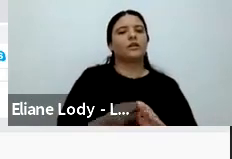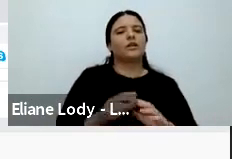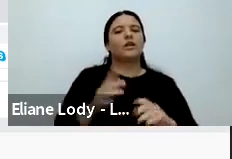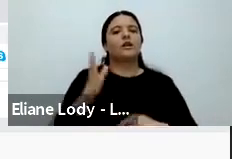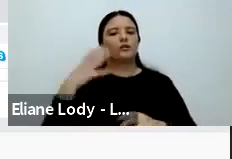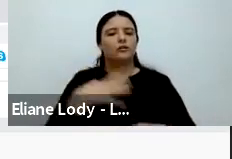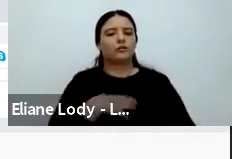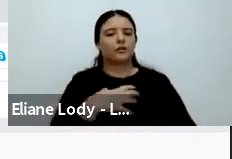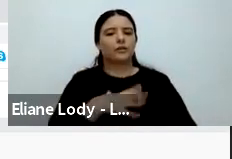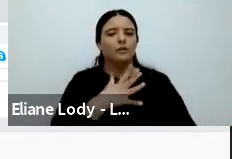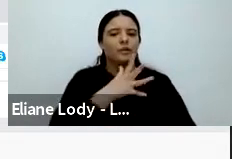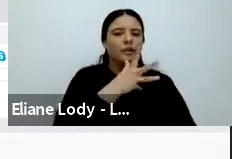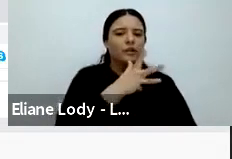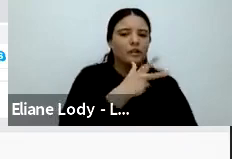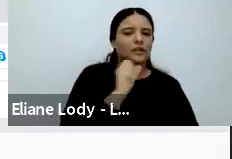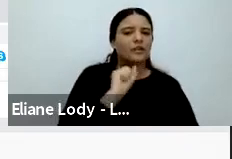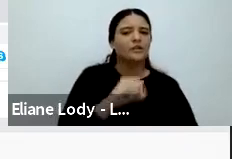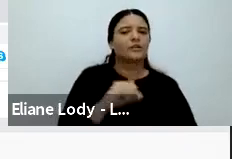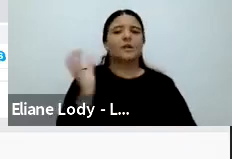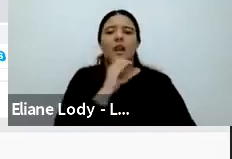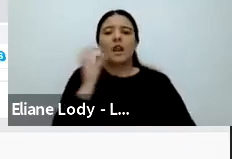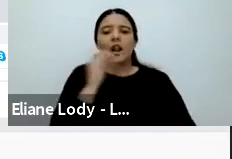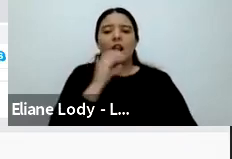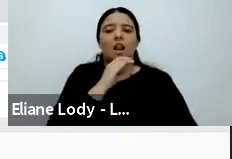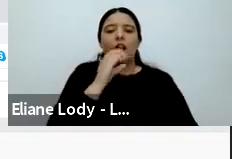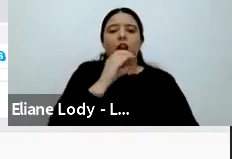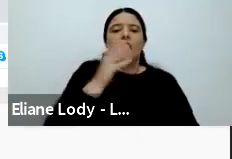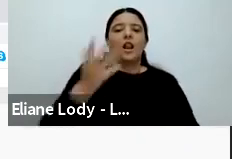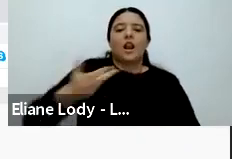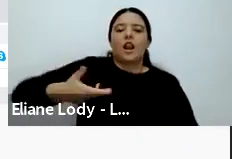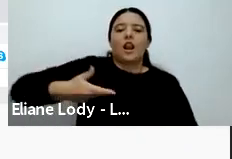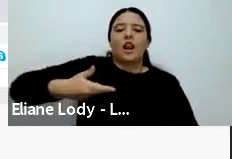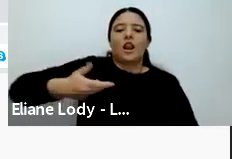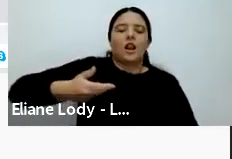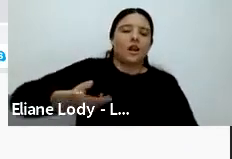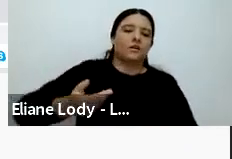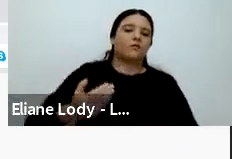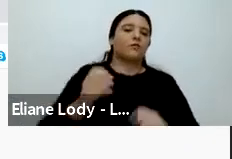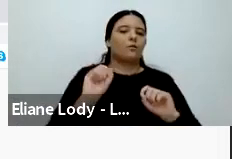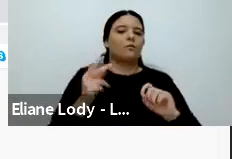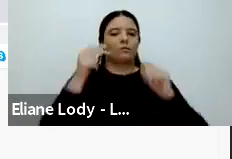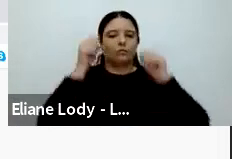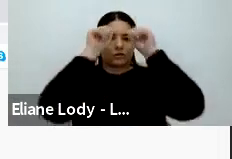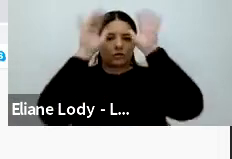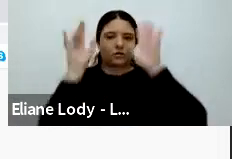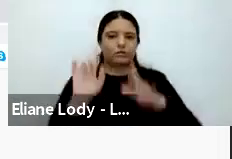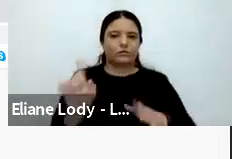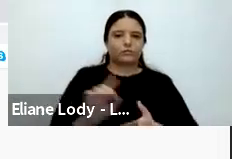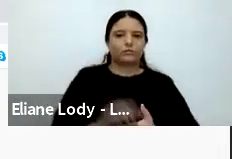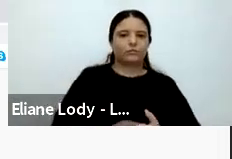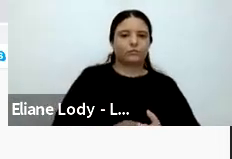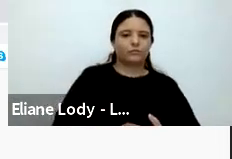h way and I let h way and I let me know if I start talking too fast. st or not clearly enough or not clearly enough.